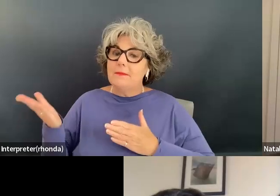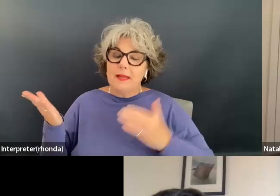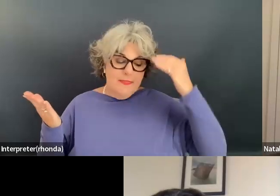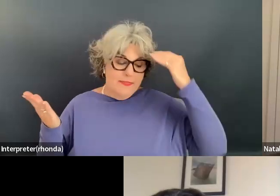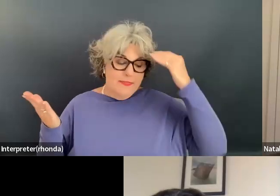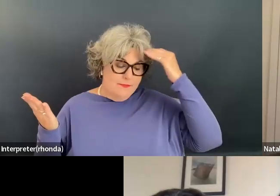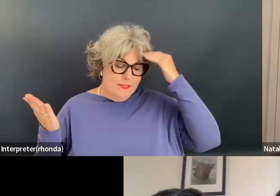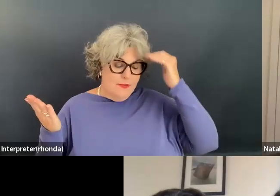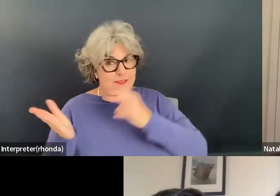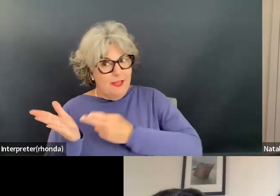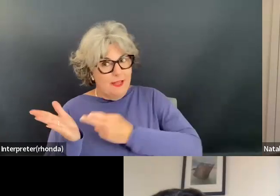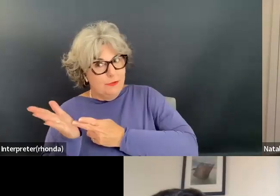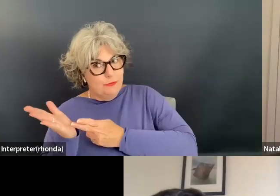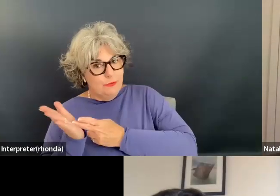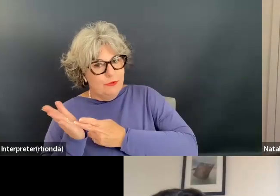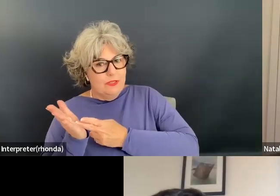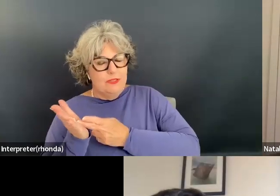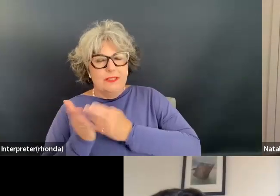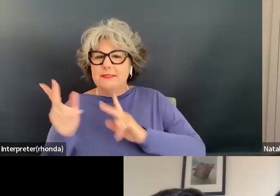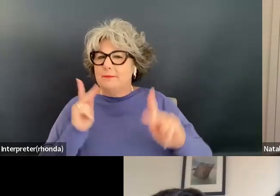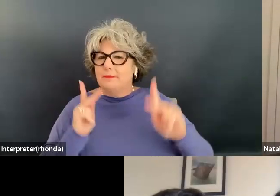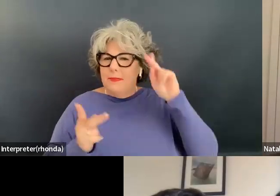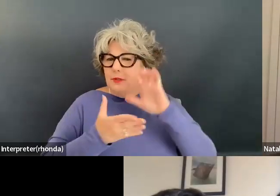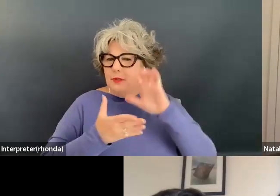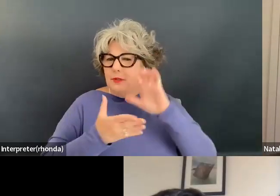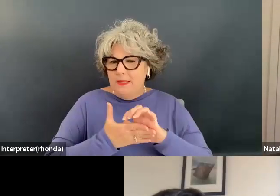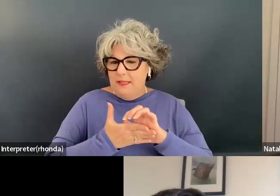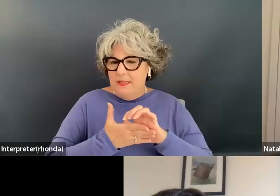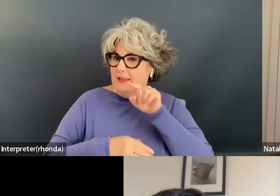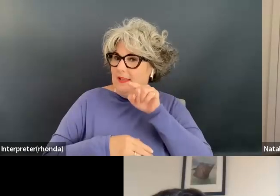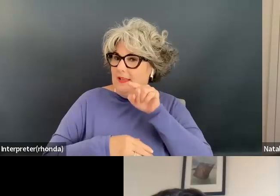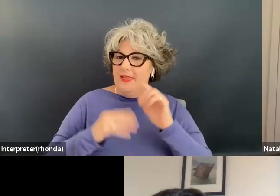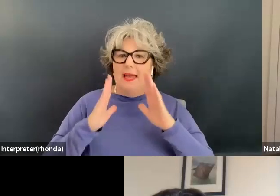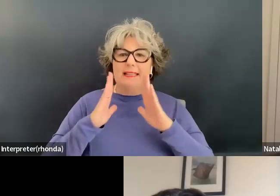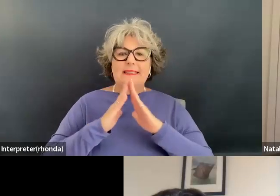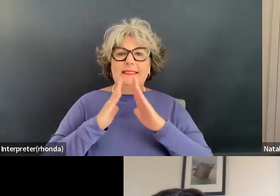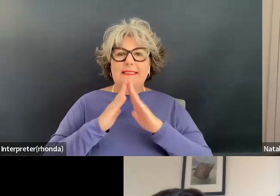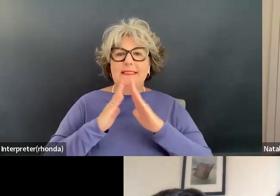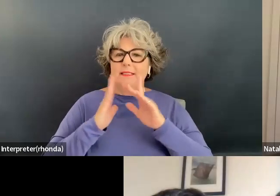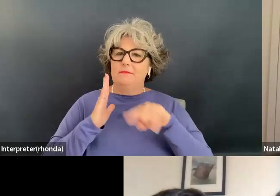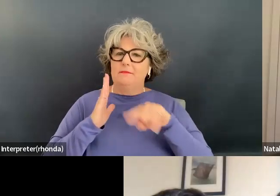and some of them don't believe in that, but especially in that city, they are brainwashed.